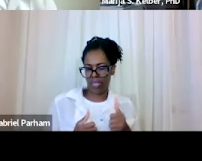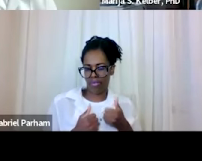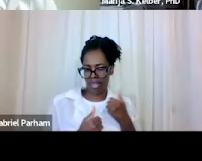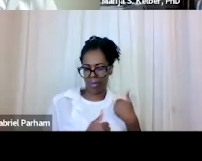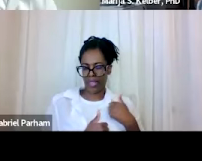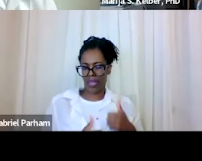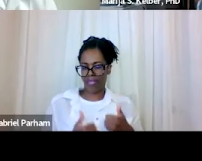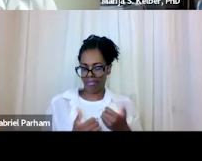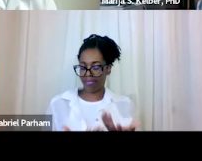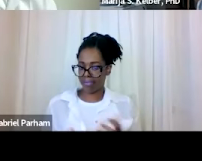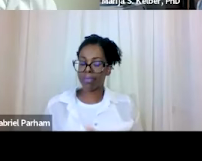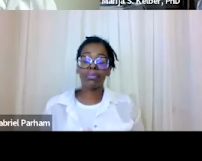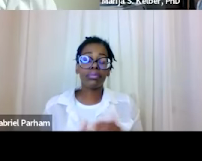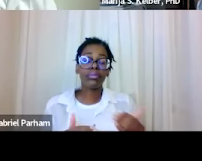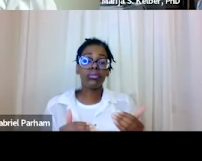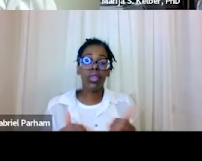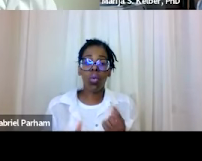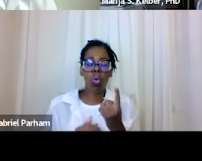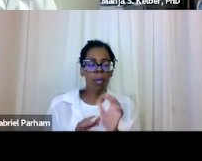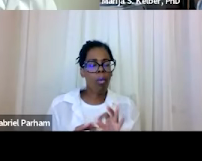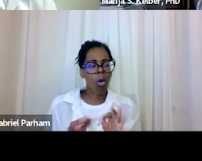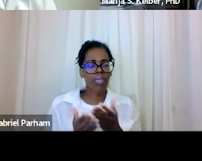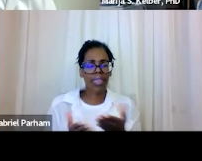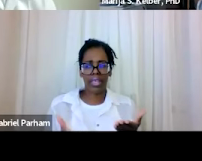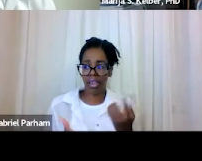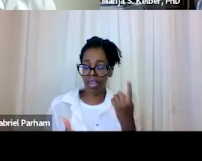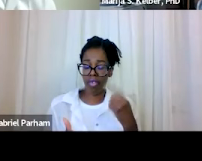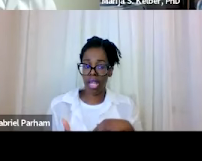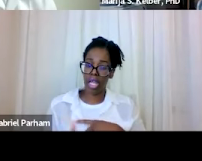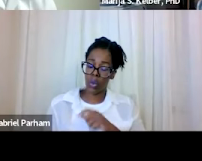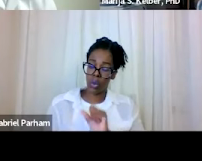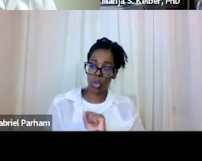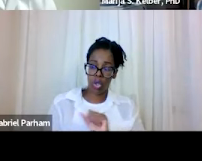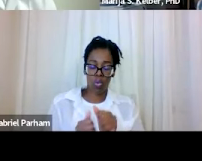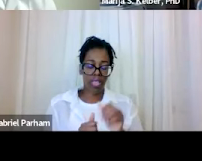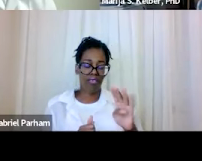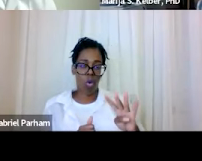Another thing that is absolutely critical, it was critical for us when I was working with a Fourth Judicial District